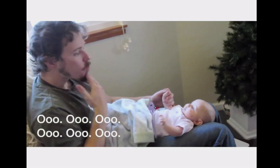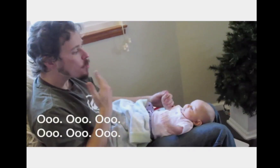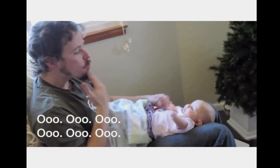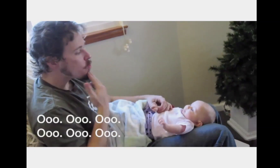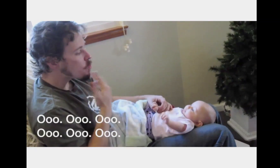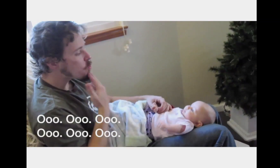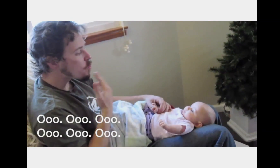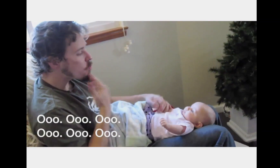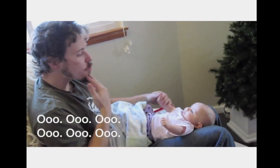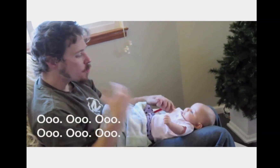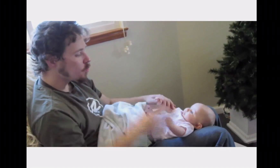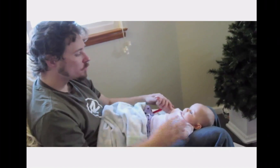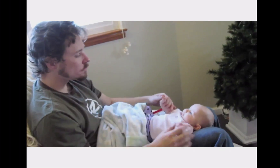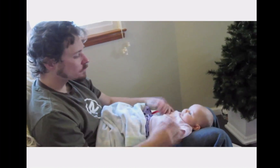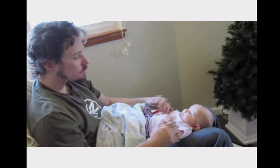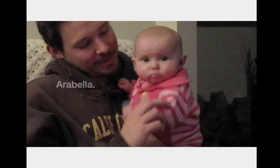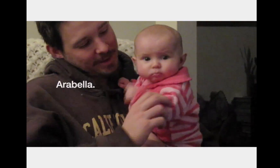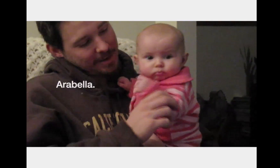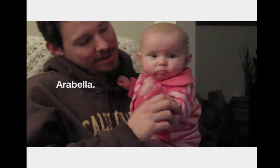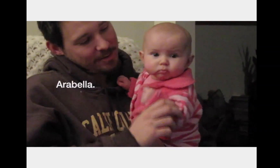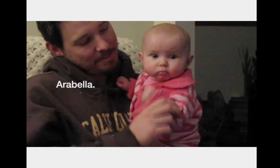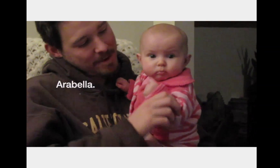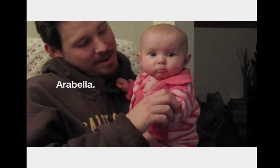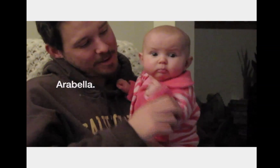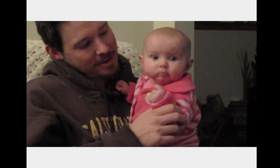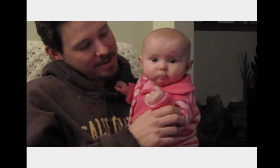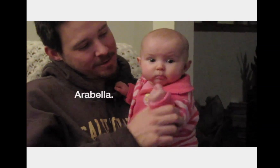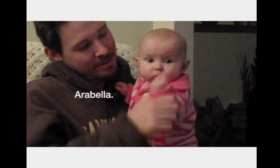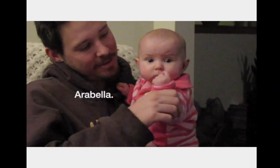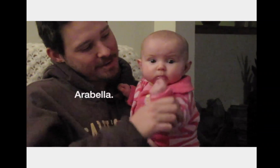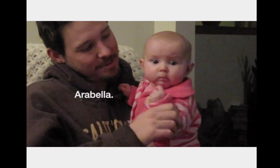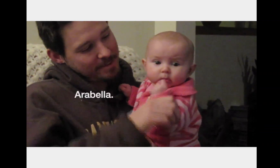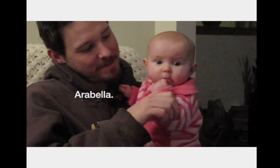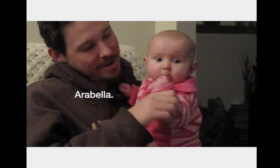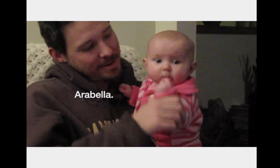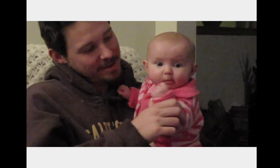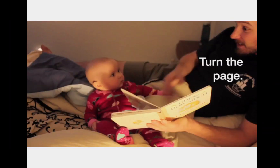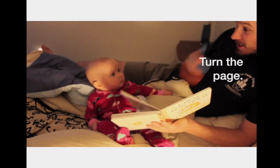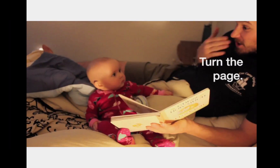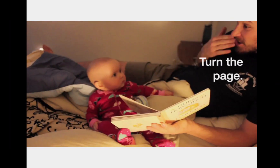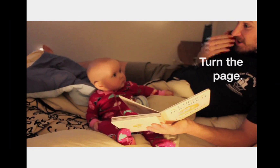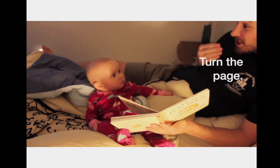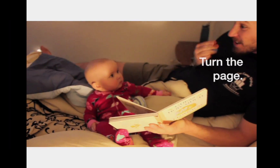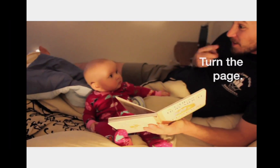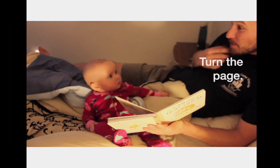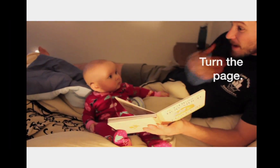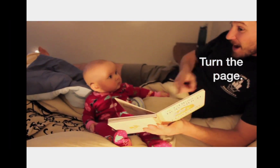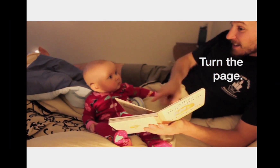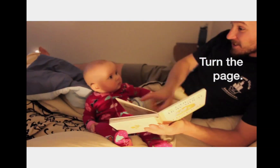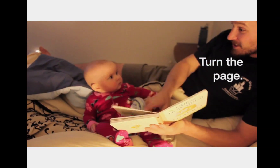[Ooo. Ooo. Ooo. Ooo. Ooo. Ooo.] [Arabella] [Turn the page.]